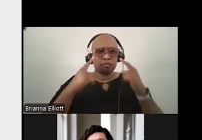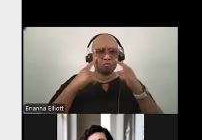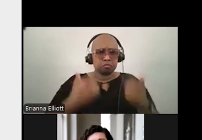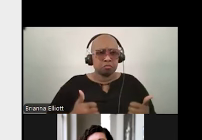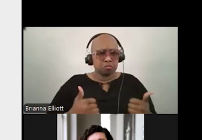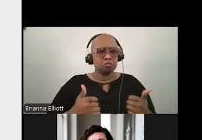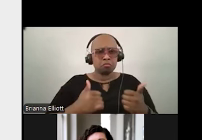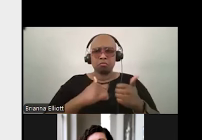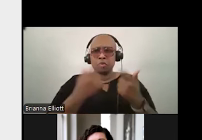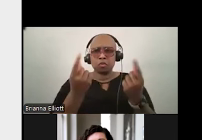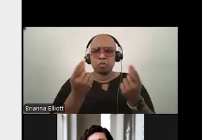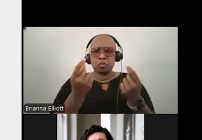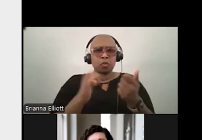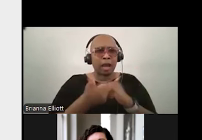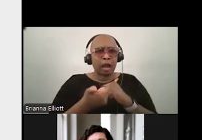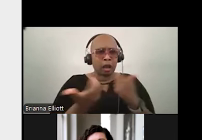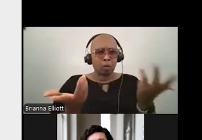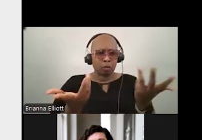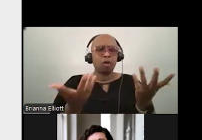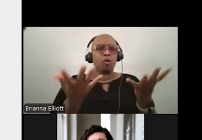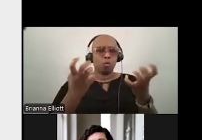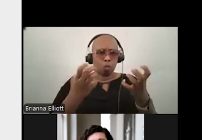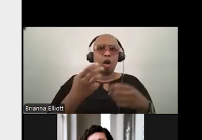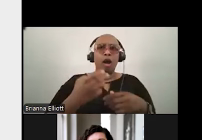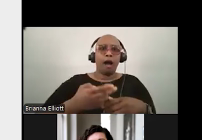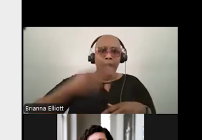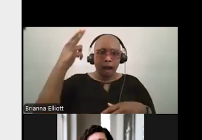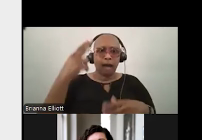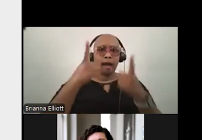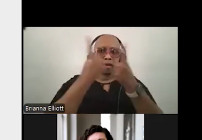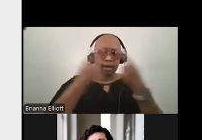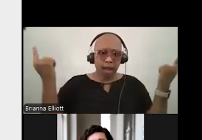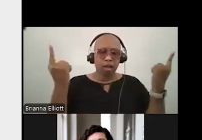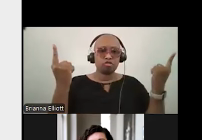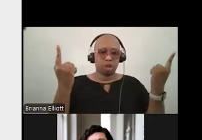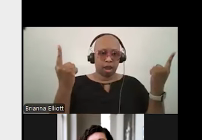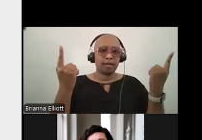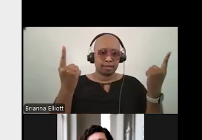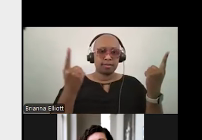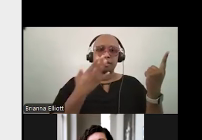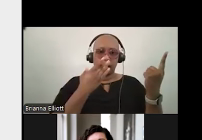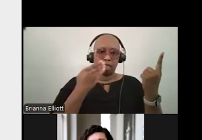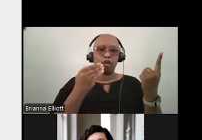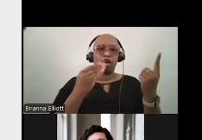we always want to use those high contrast color combinations. When in doubt, use dark text on a